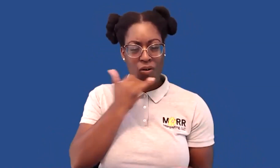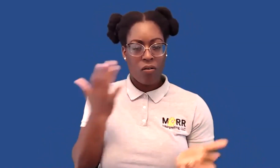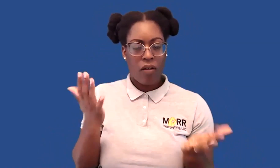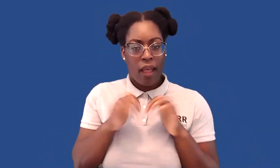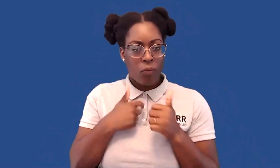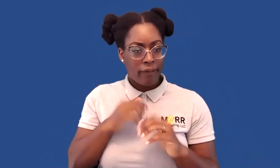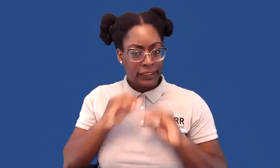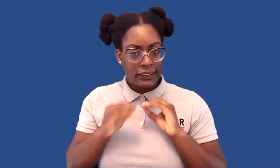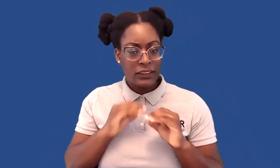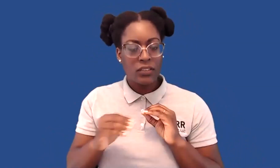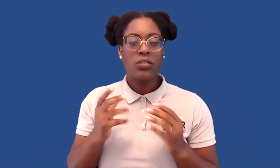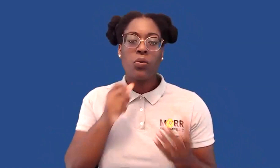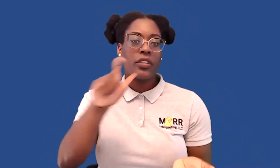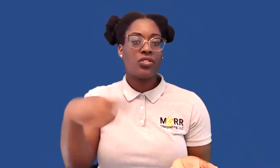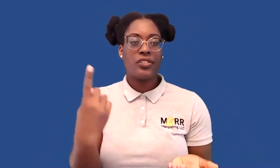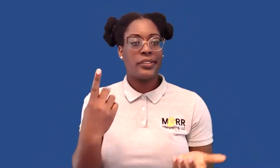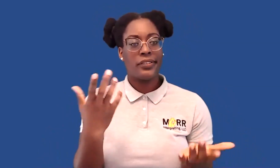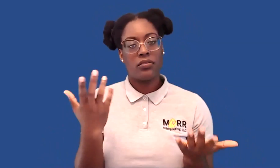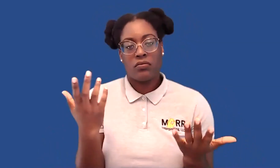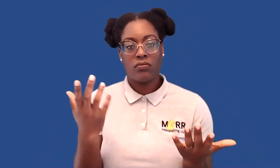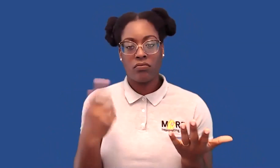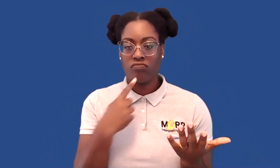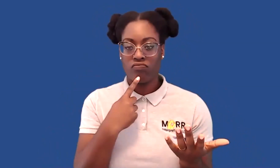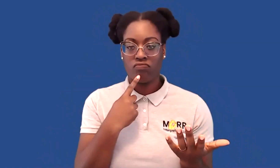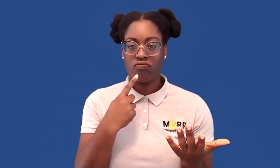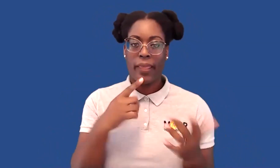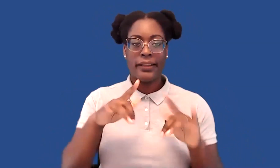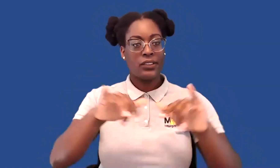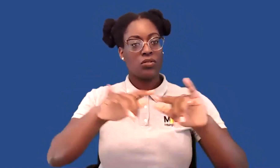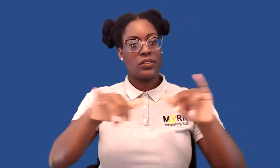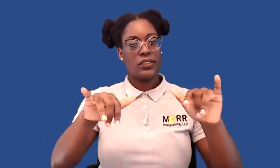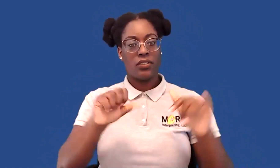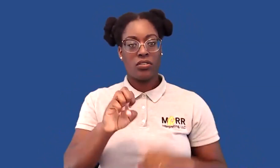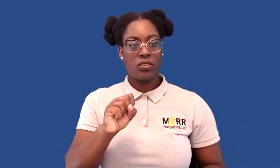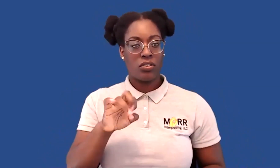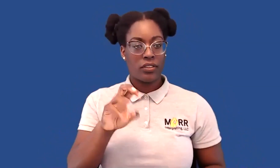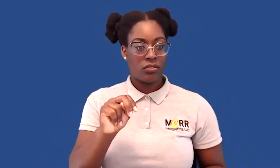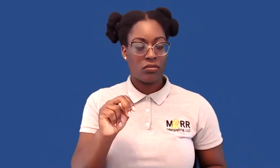So it's not a one-to-one with a synchronous session. It's not a one-to-one with a face-to-face session.